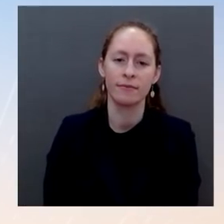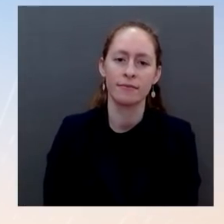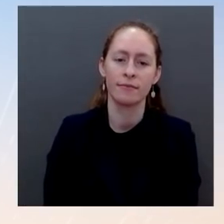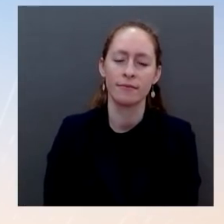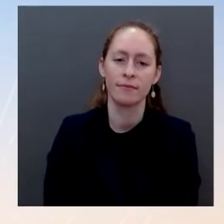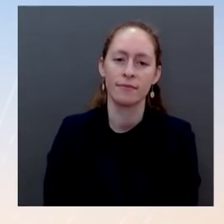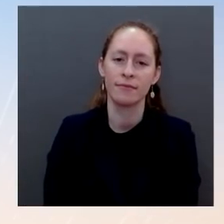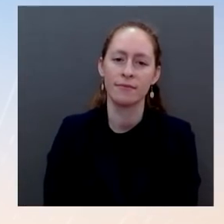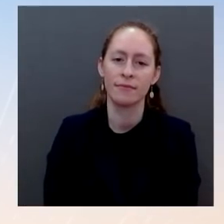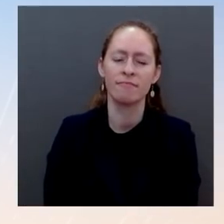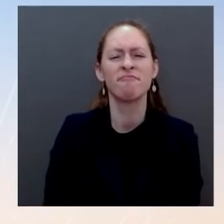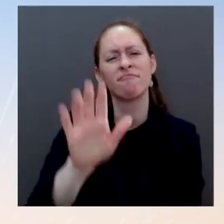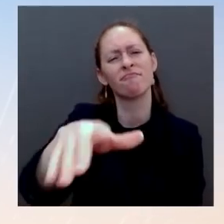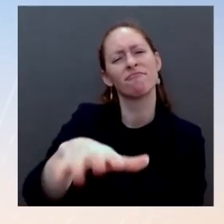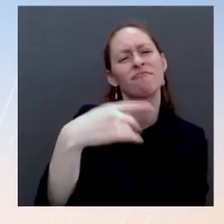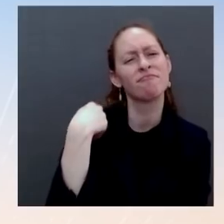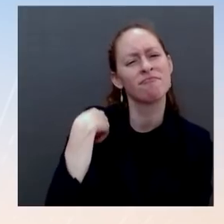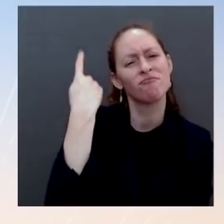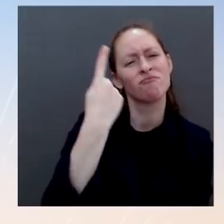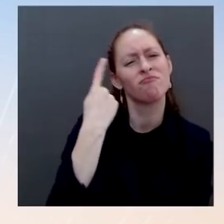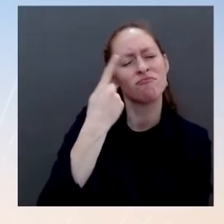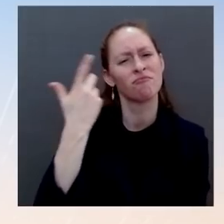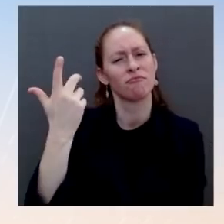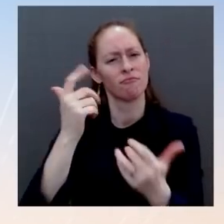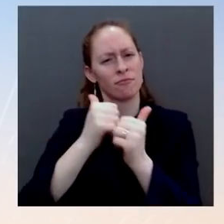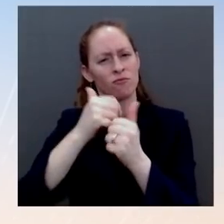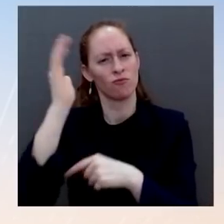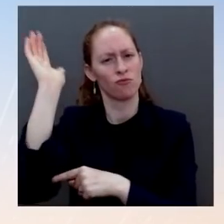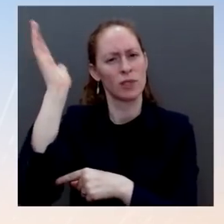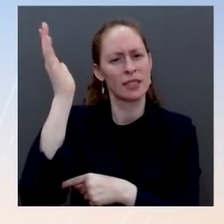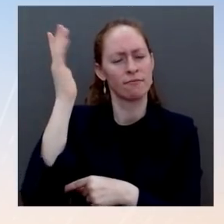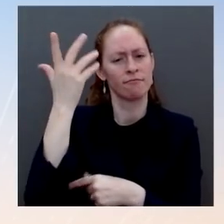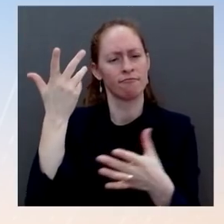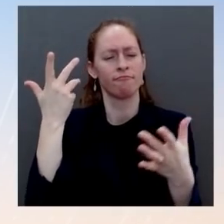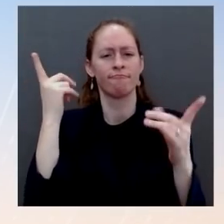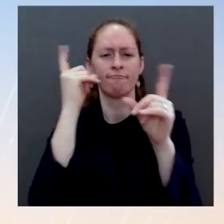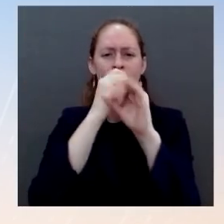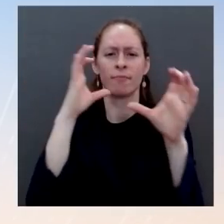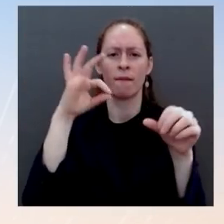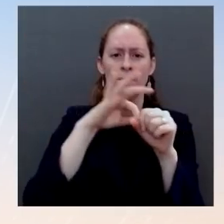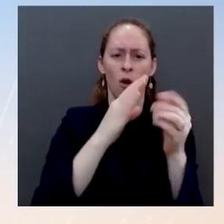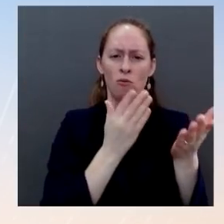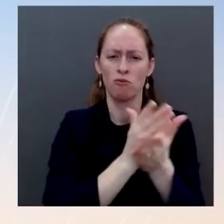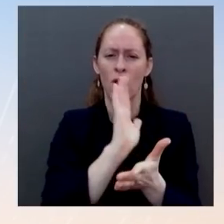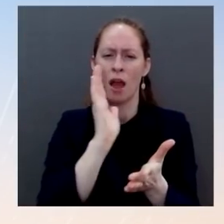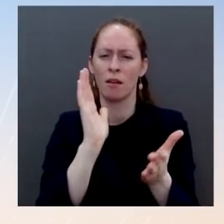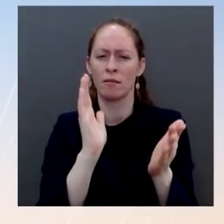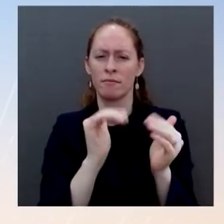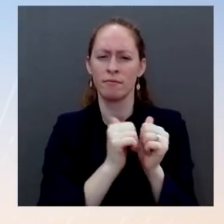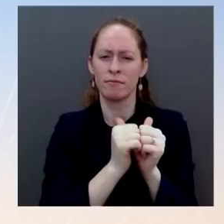we've heard him make before in favor of that legislation? Ms. Psaki: Well, he has made many arguments in favor